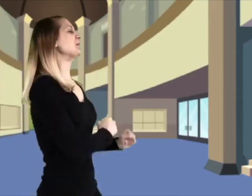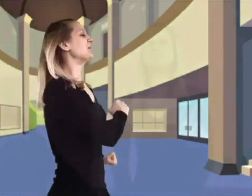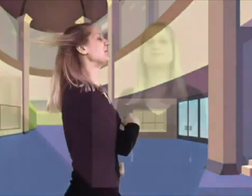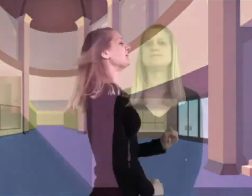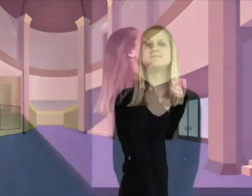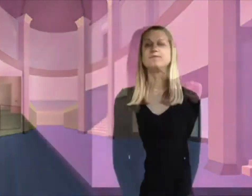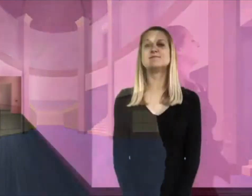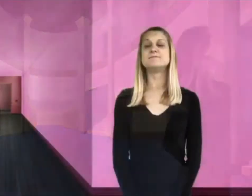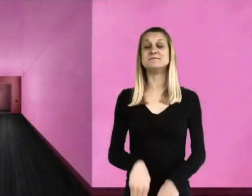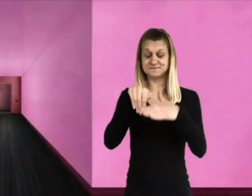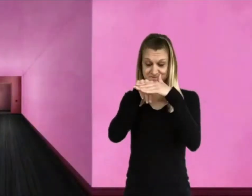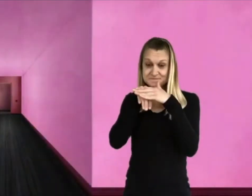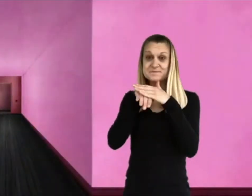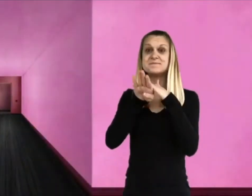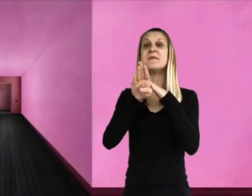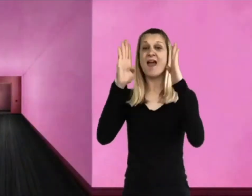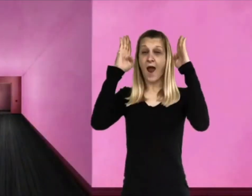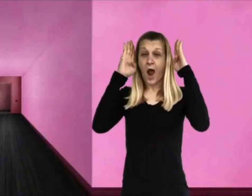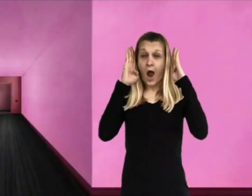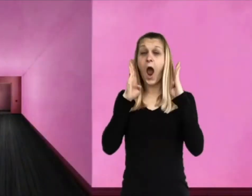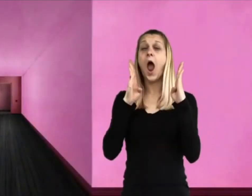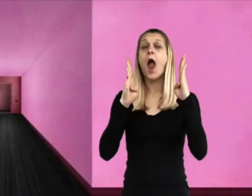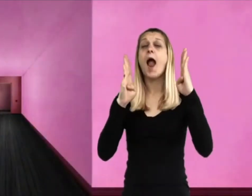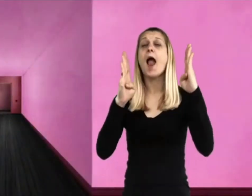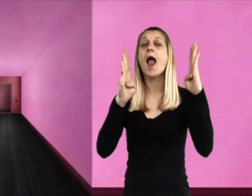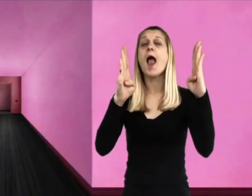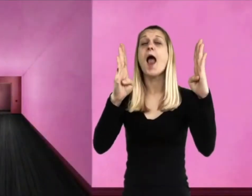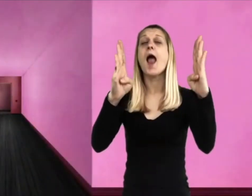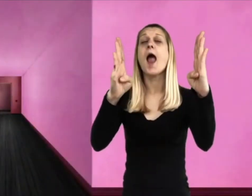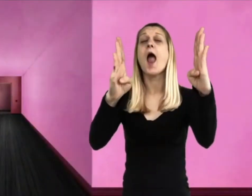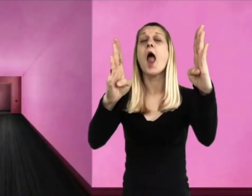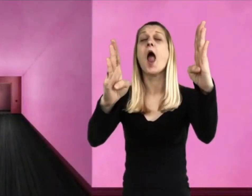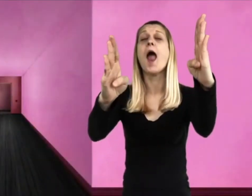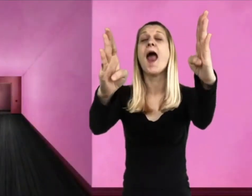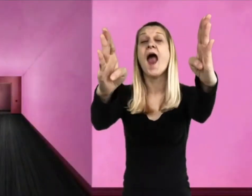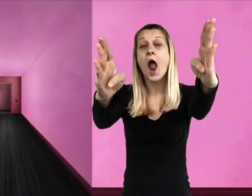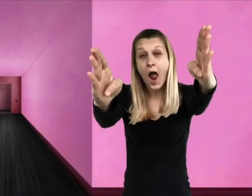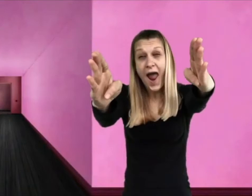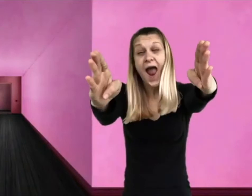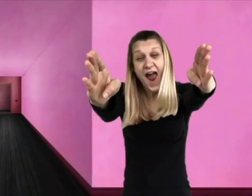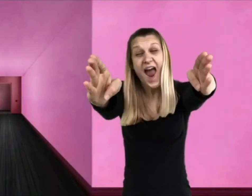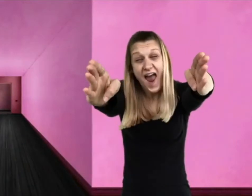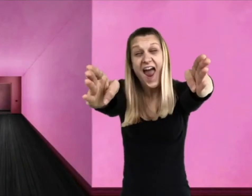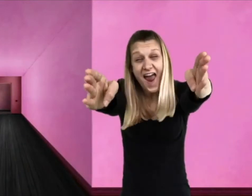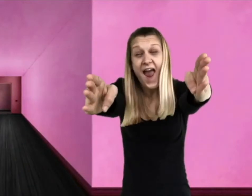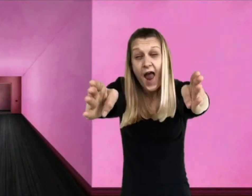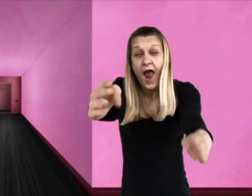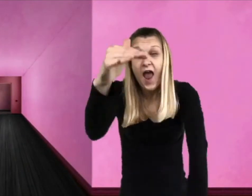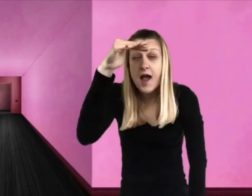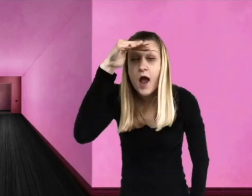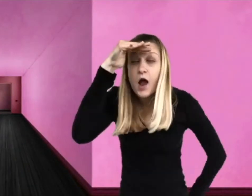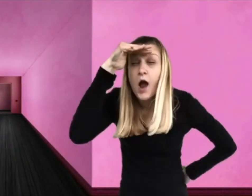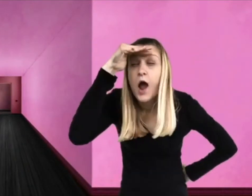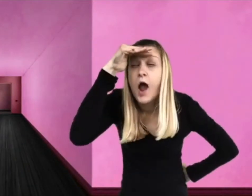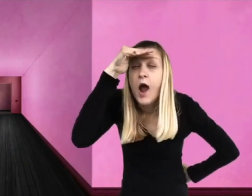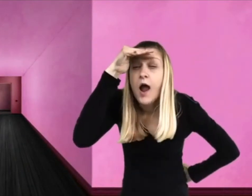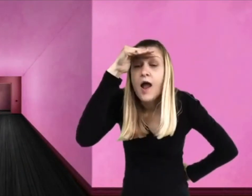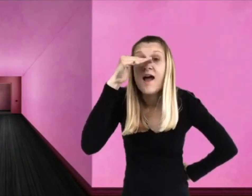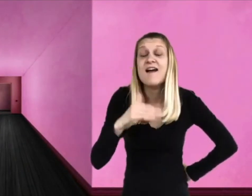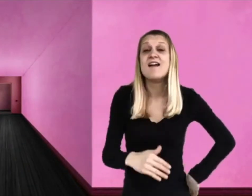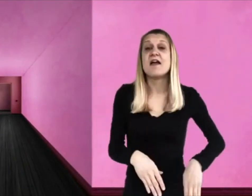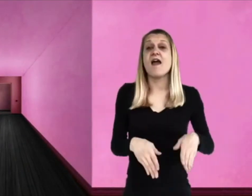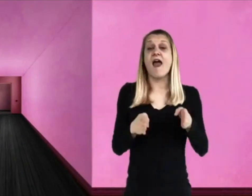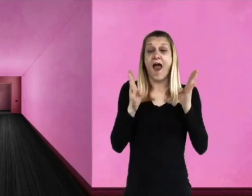Charlie Bucket found himself standing in a long corridor that stretched away in front of him as far as he could see.